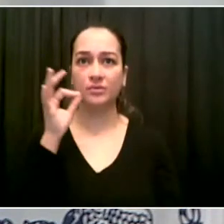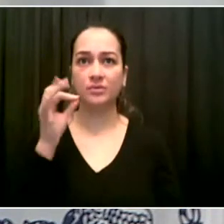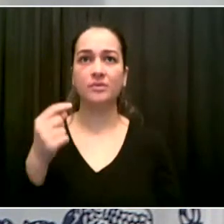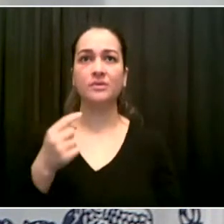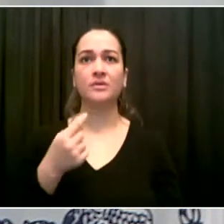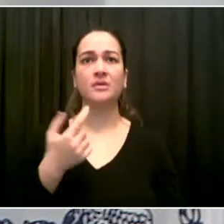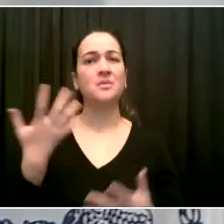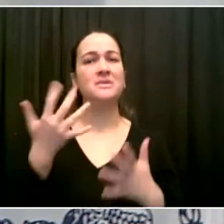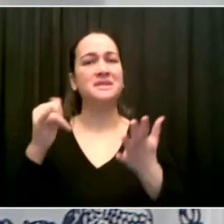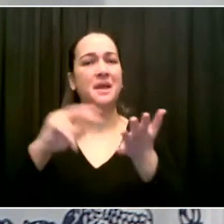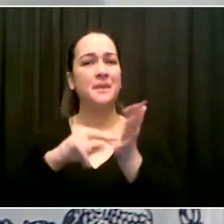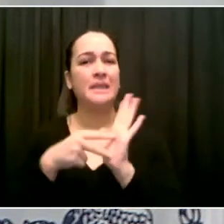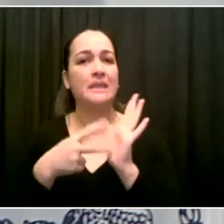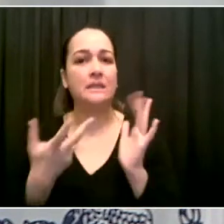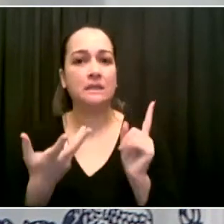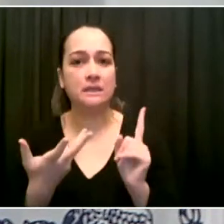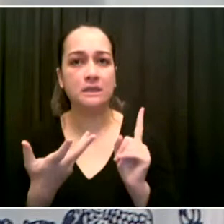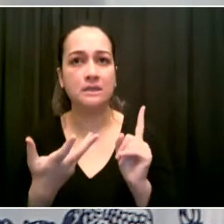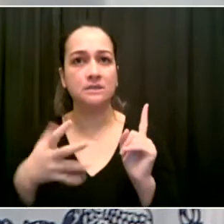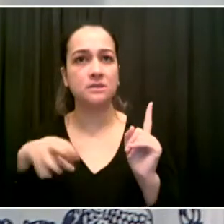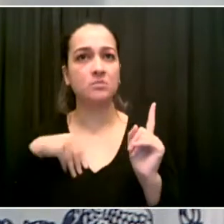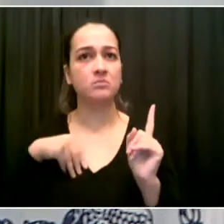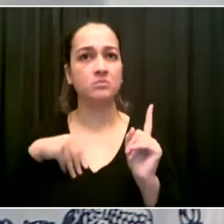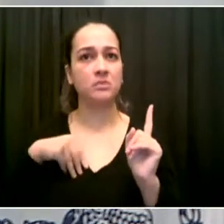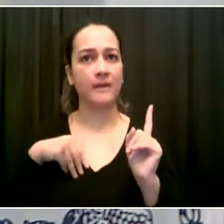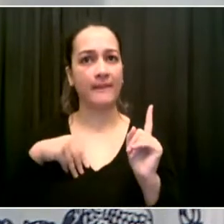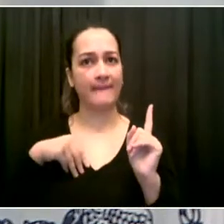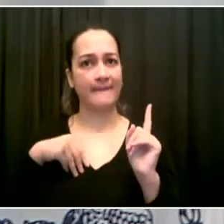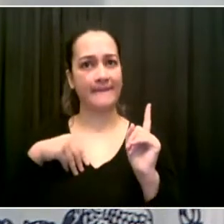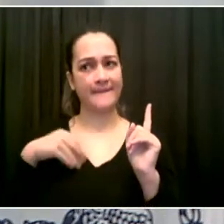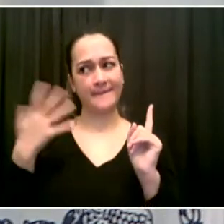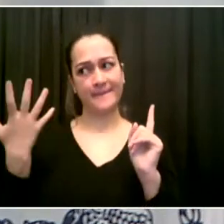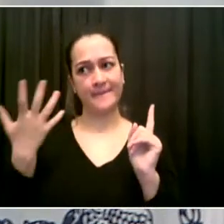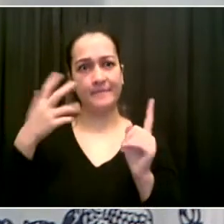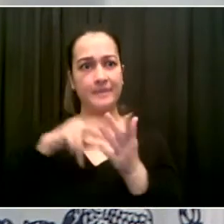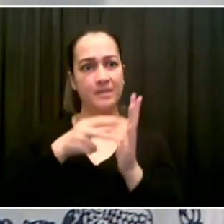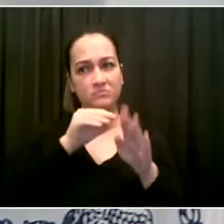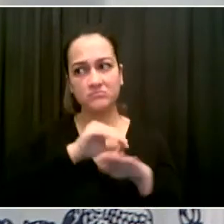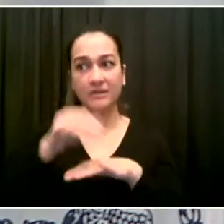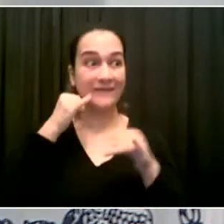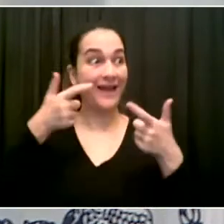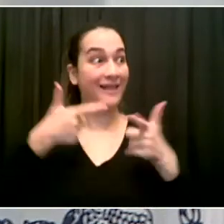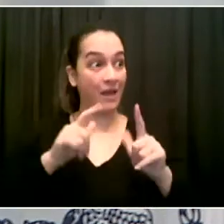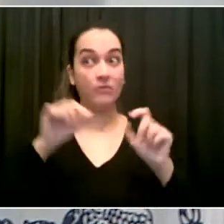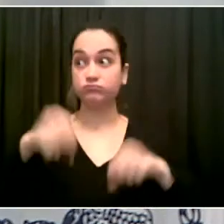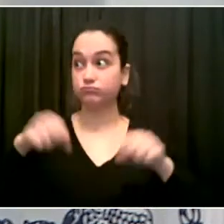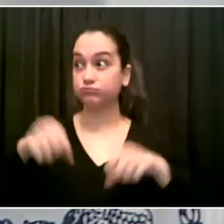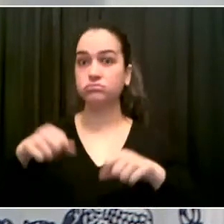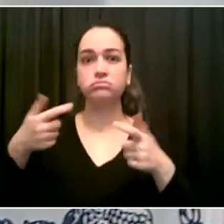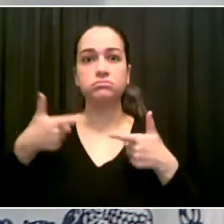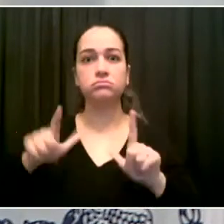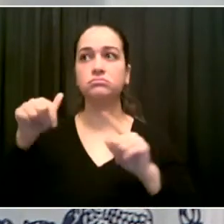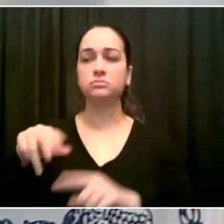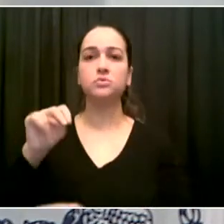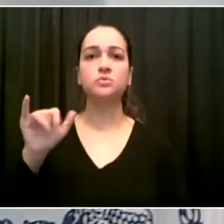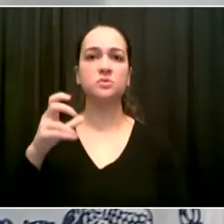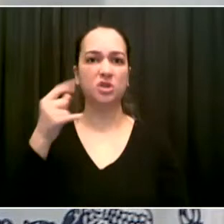DEMOCRARAST S SYA I PROVIDES MARIJUANA JJTUSICE WHAT DOEOETHS AAMET N TO YOU AND WHAT DO YOU SEE AS A ROLE IN THE CITY WHEN IT COMES TO THE FUTURE WITT H LEGAL REPARATION OF MARIJUANA AND